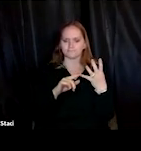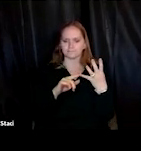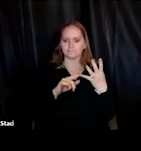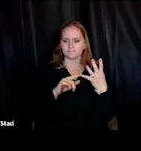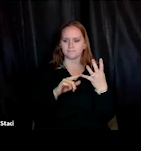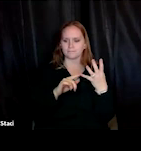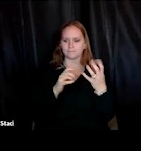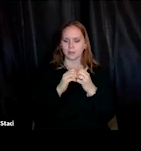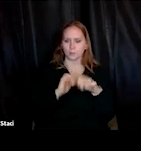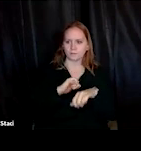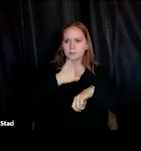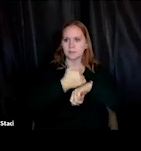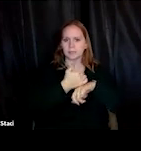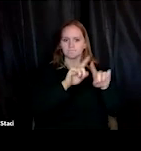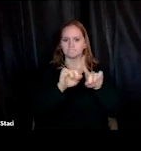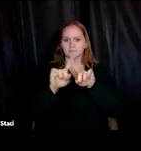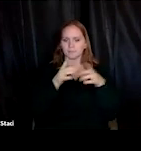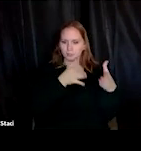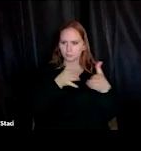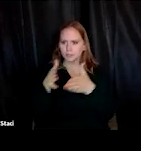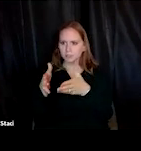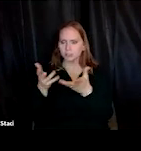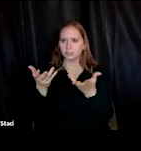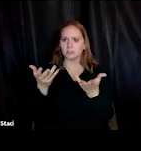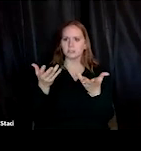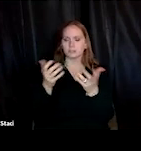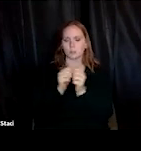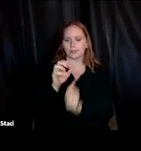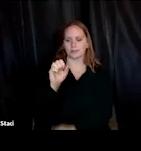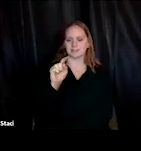to have success with the steering committee. Next slide.